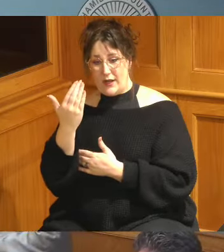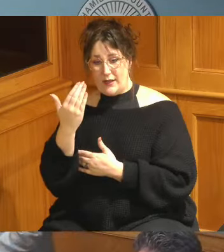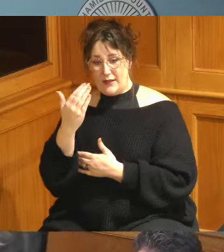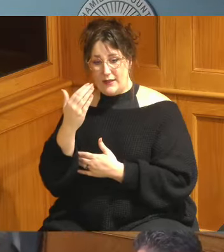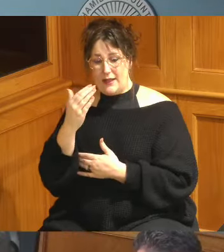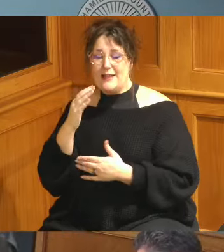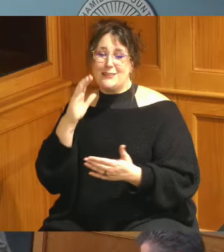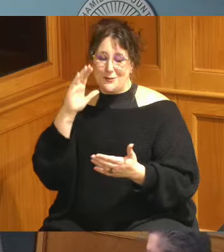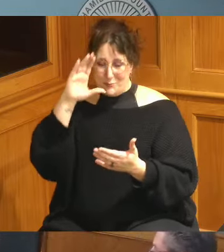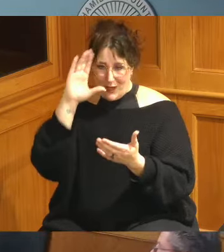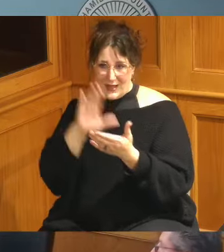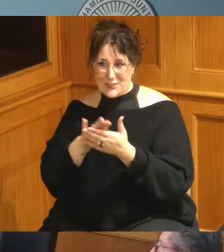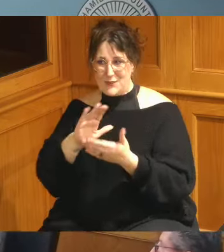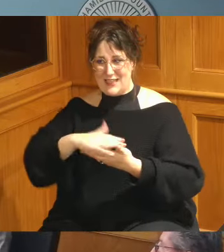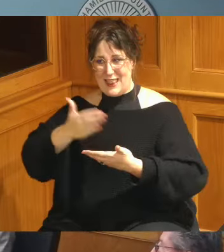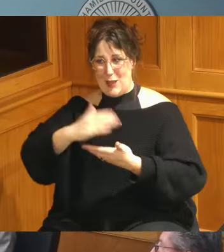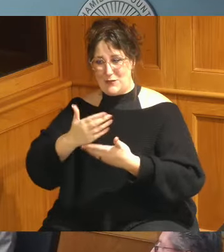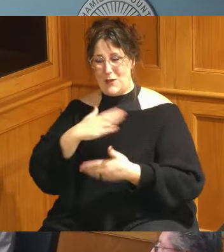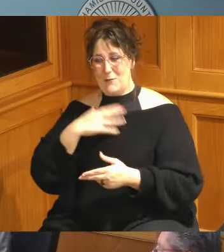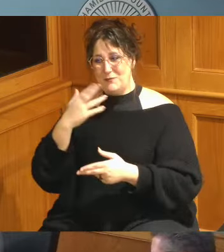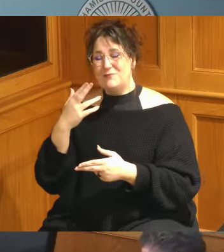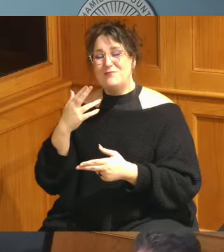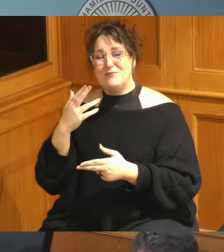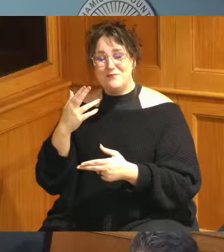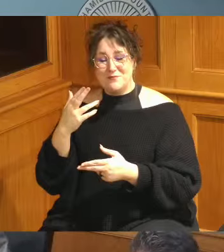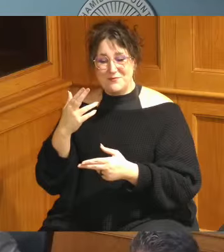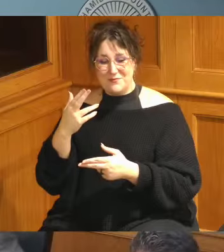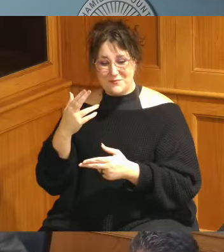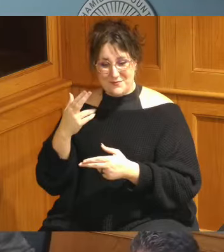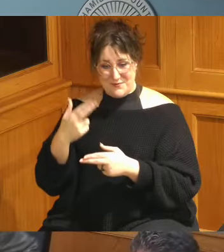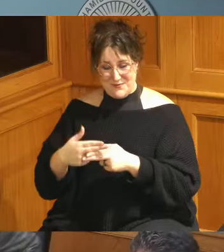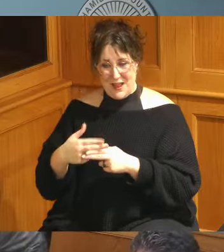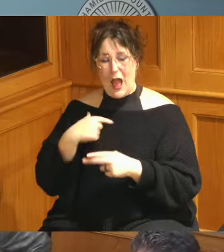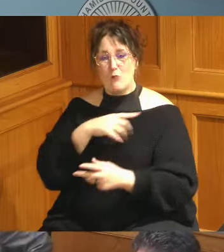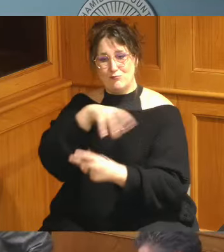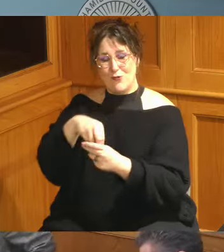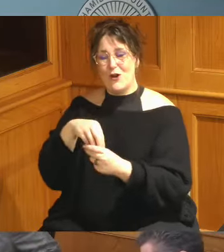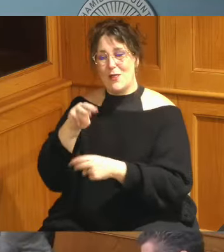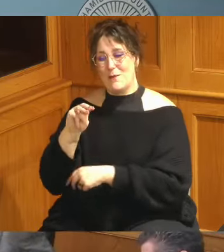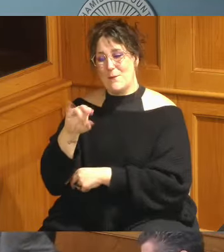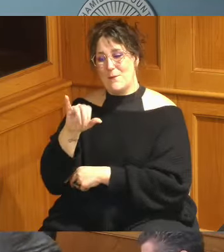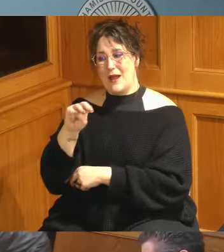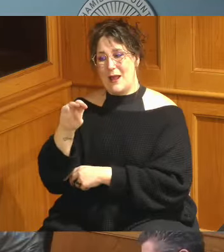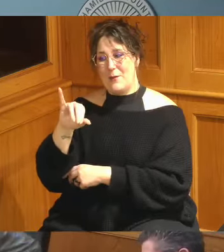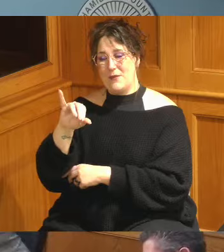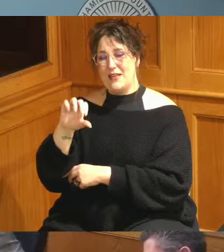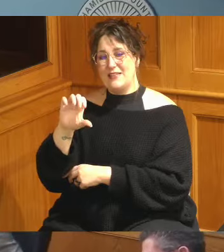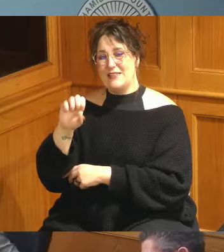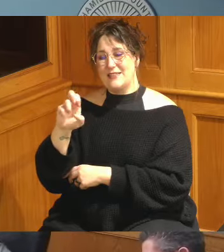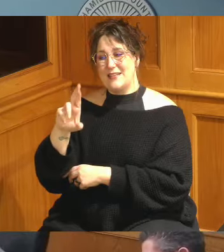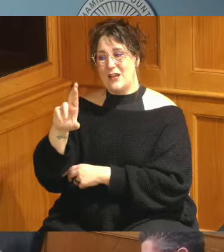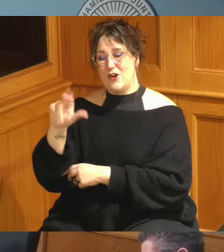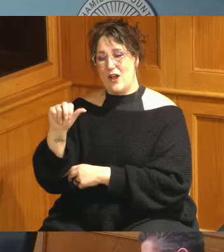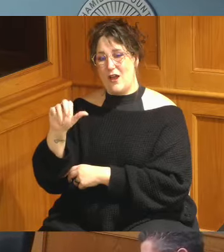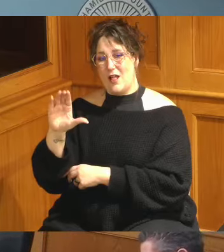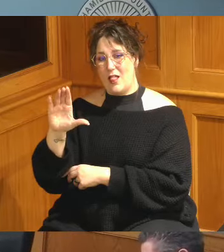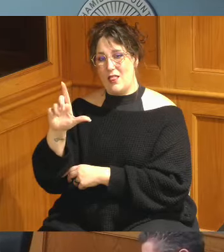laptop. My name is Marie Kocoshis. I am a member of the Miami group of the Sierra Club. I am here